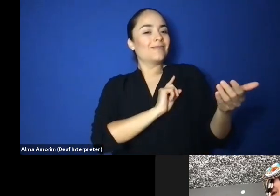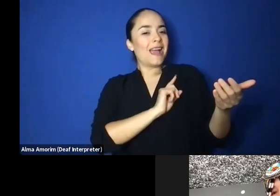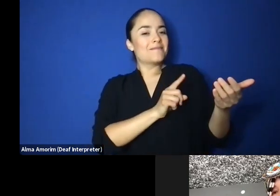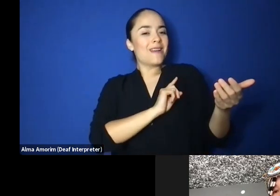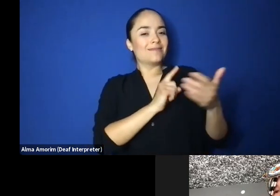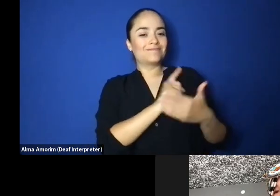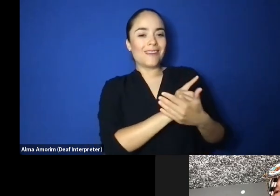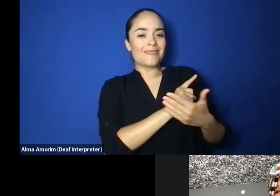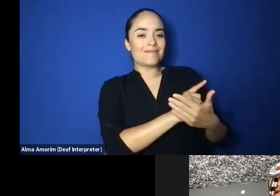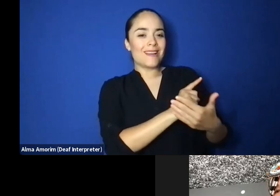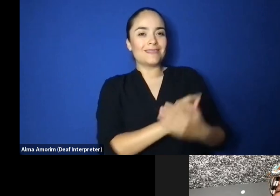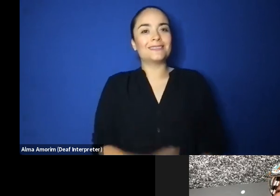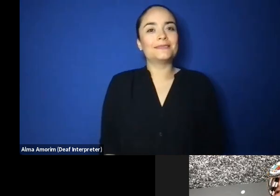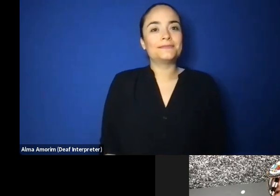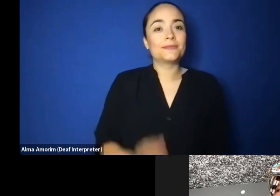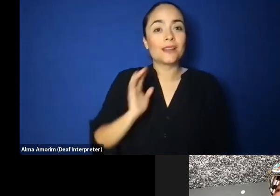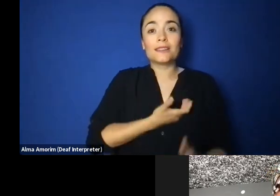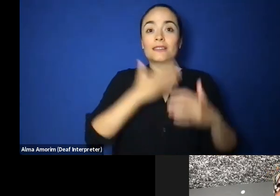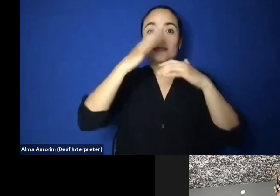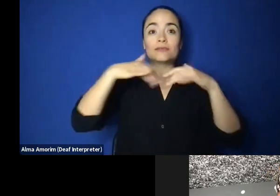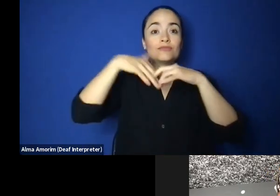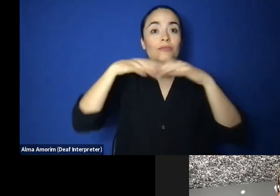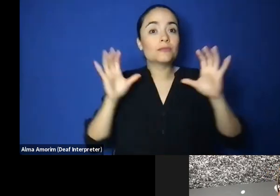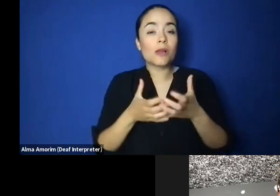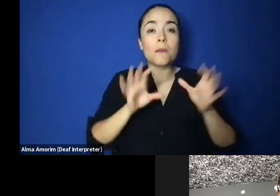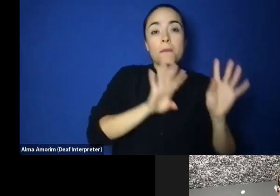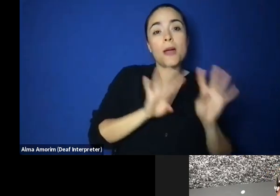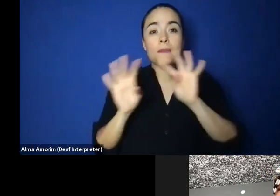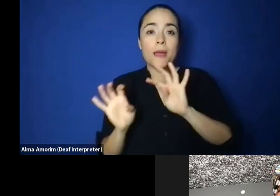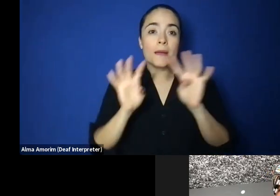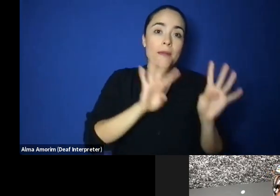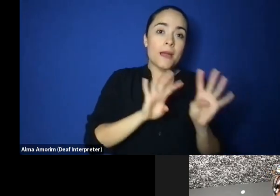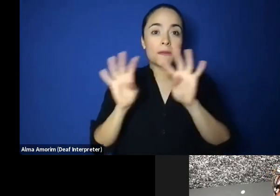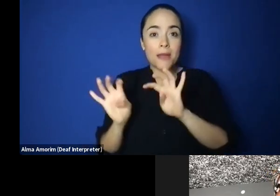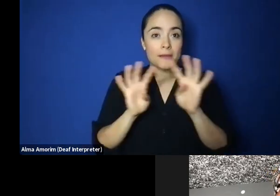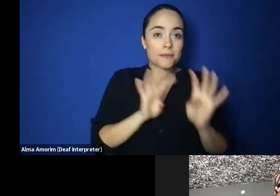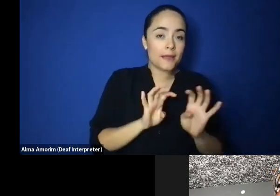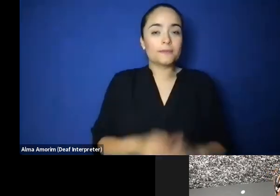So that's a representation of that of that teaching, so we all have that ability to dance.